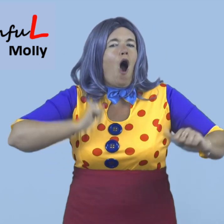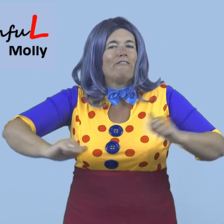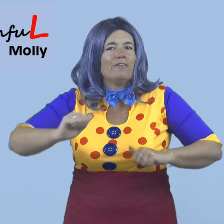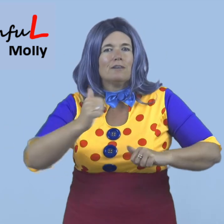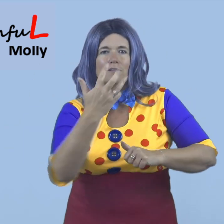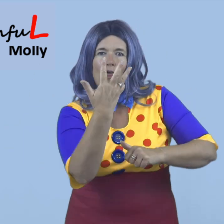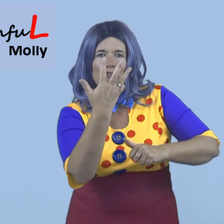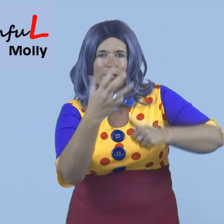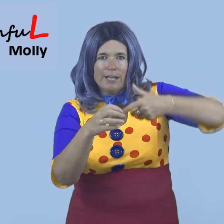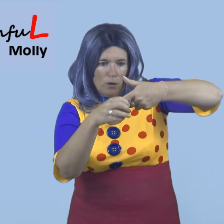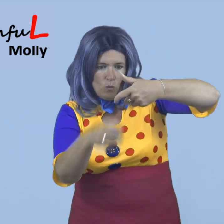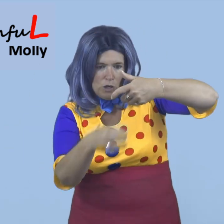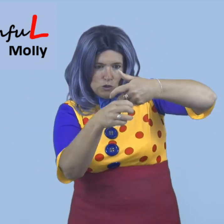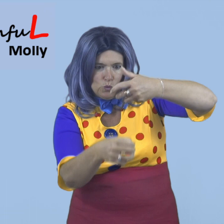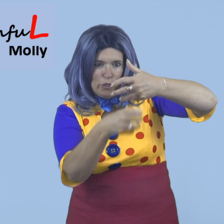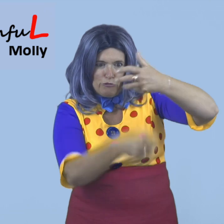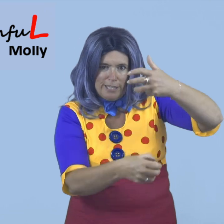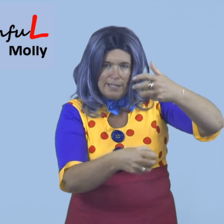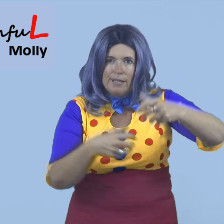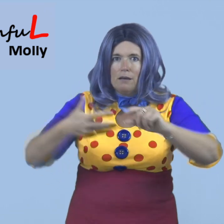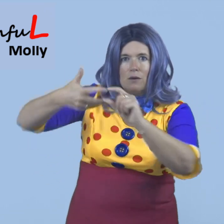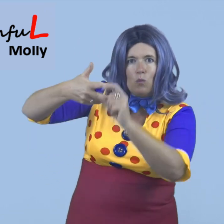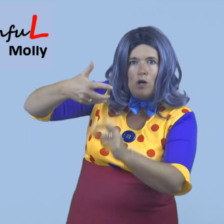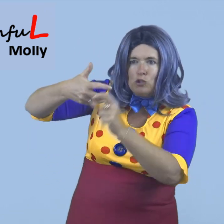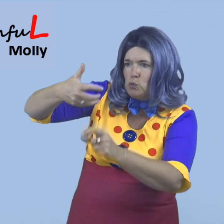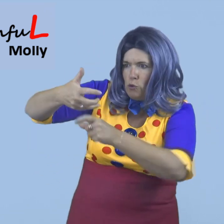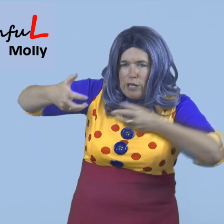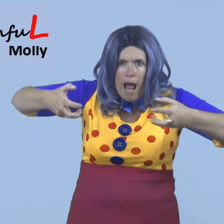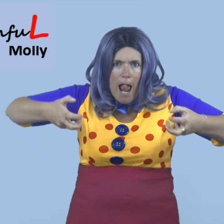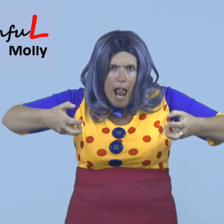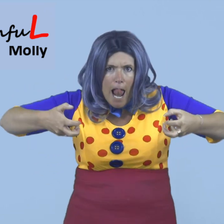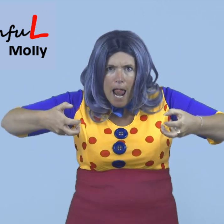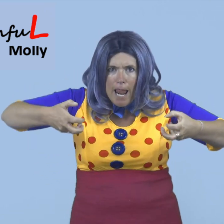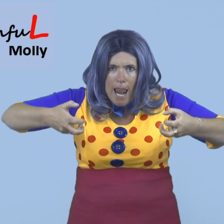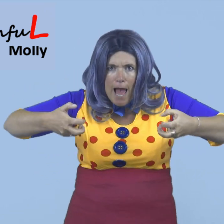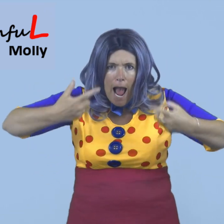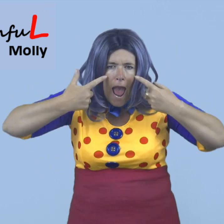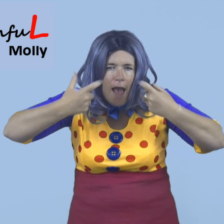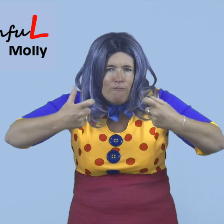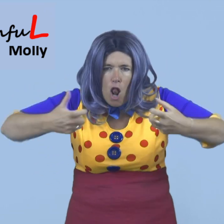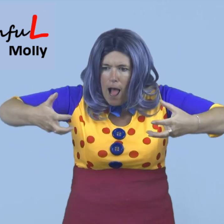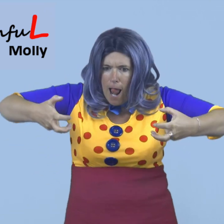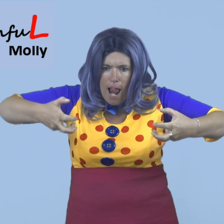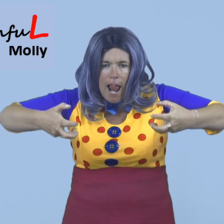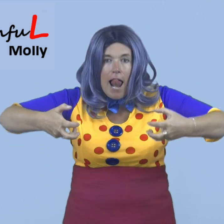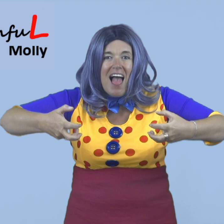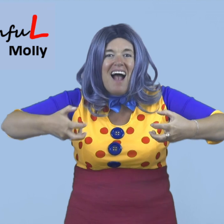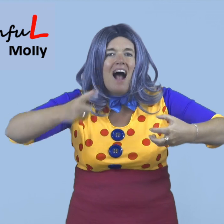three in each hand, ready to return them to the cold store. Concentrating so hard on the bottles in her hands,